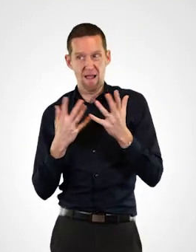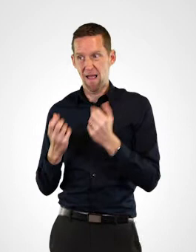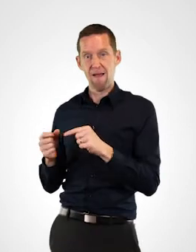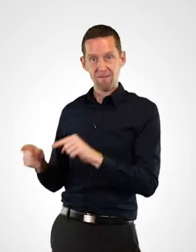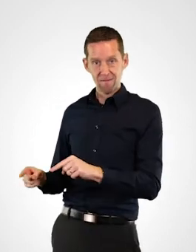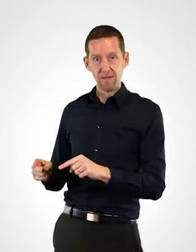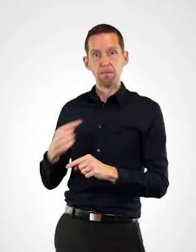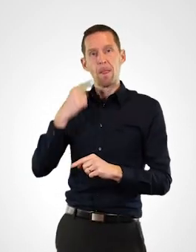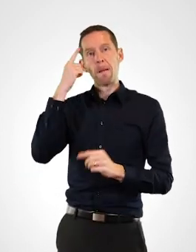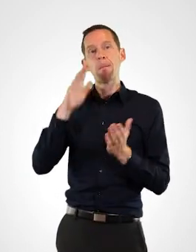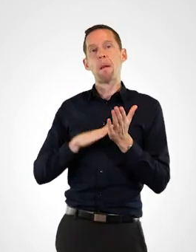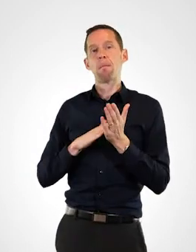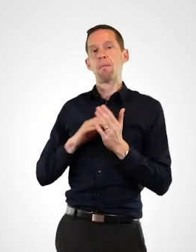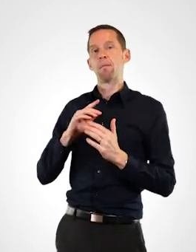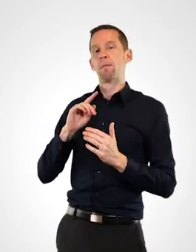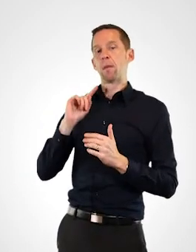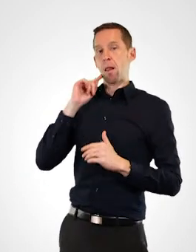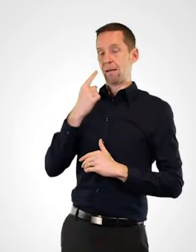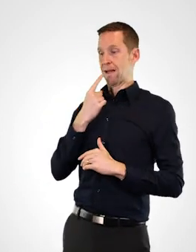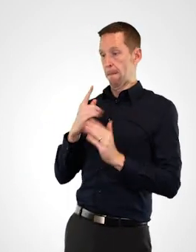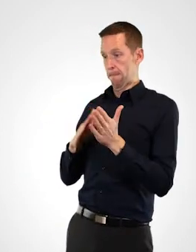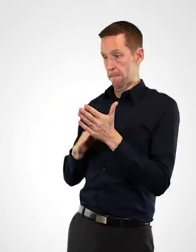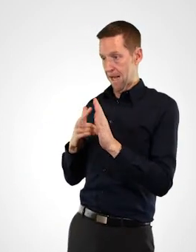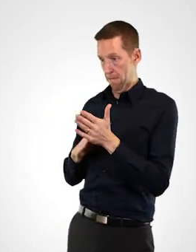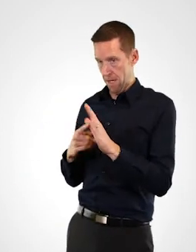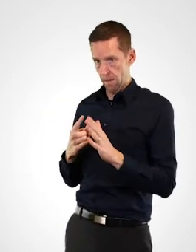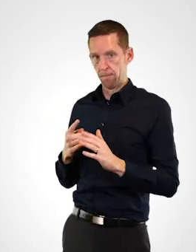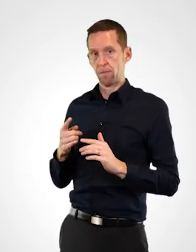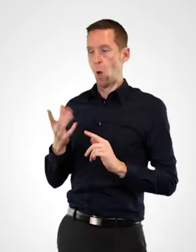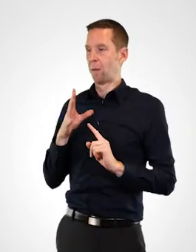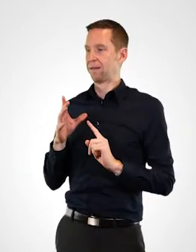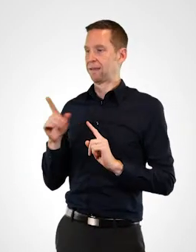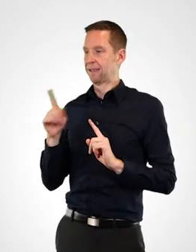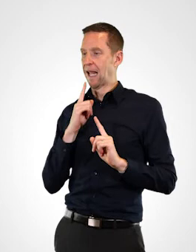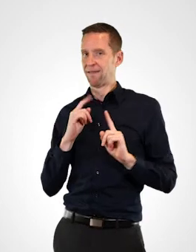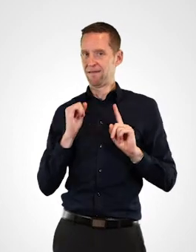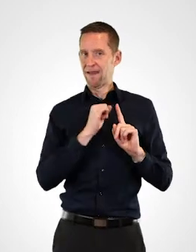I think she might have chosen "mama" just so the child may say her name